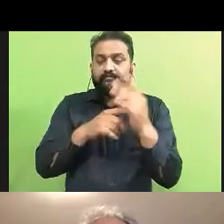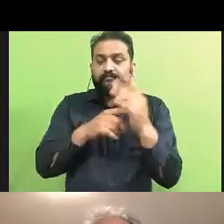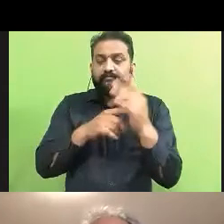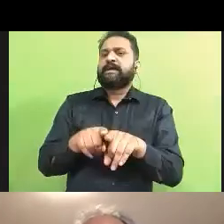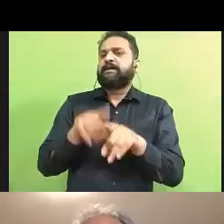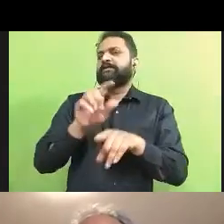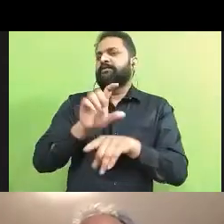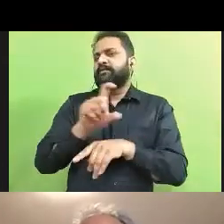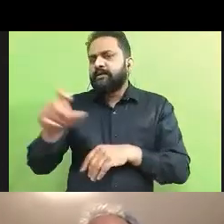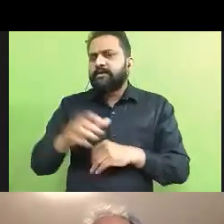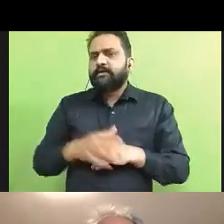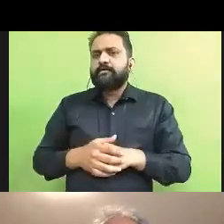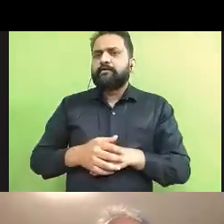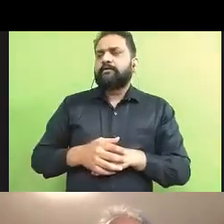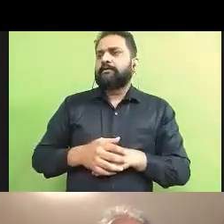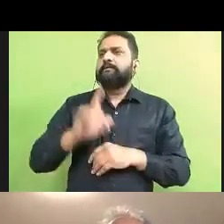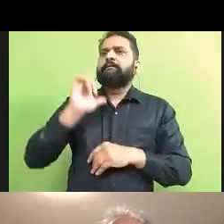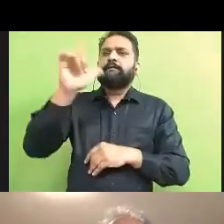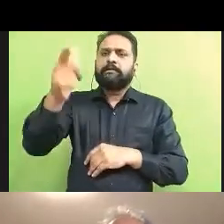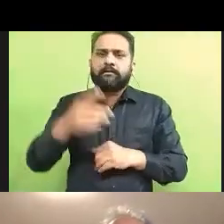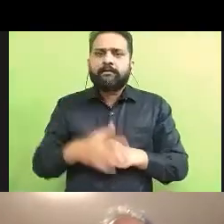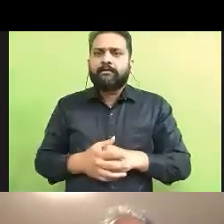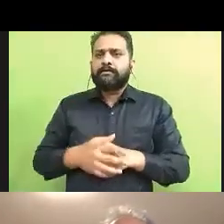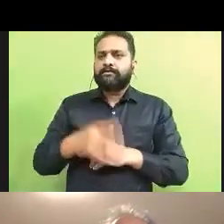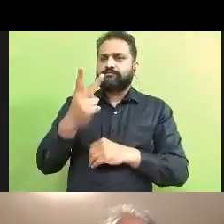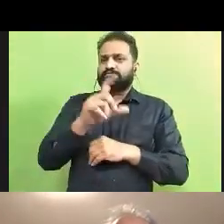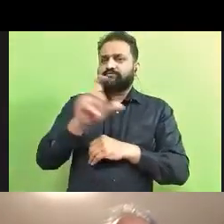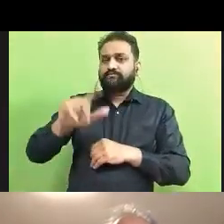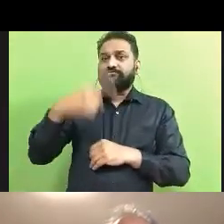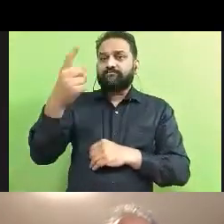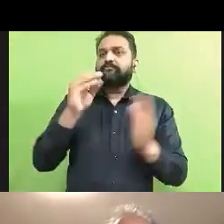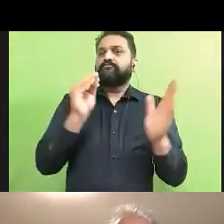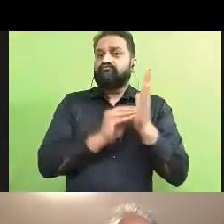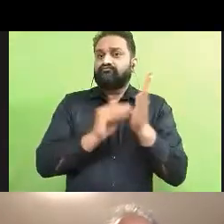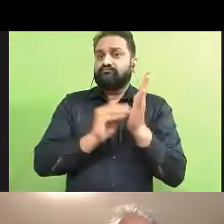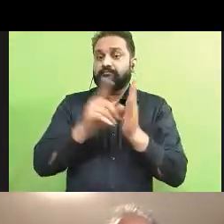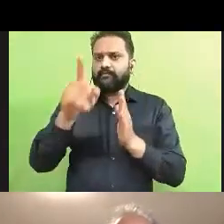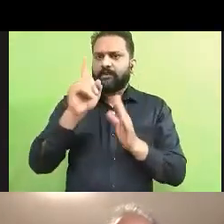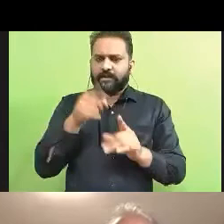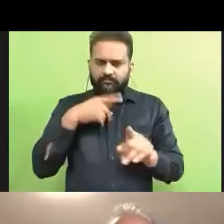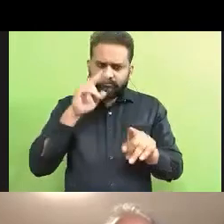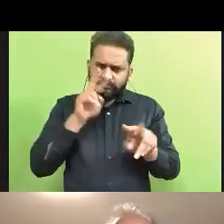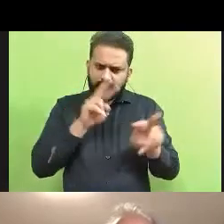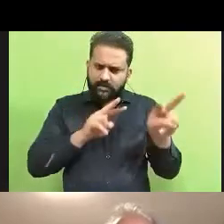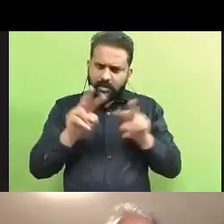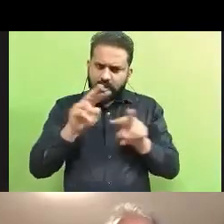two days after all those things are there you need to pick all those things highlight those things in